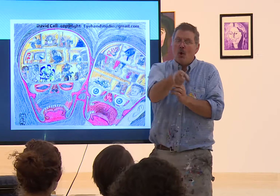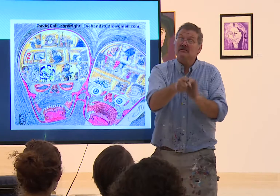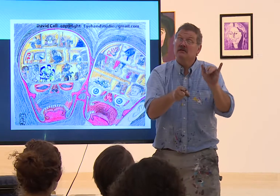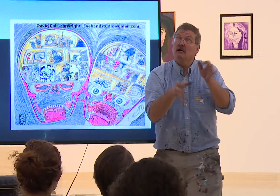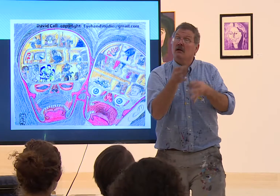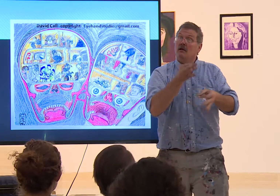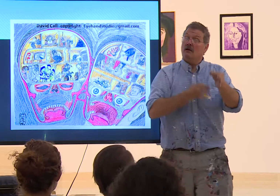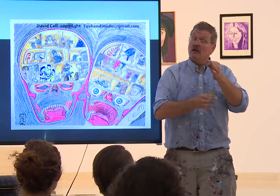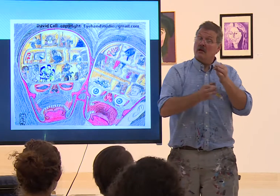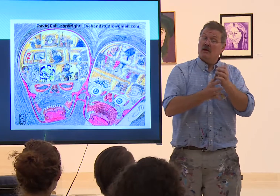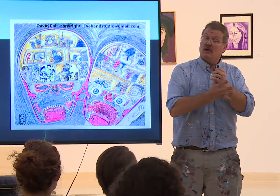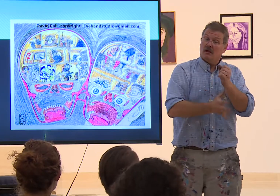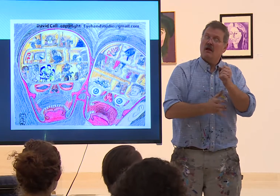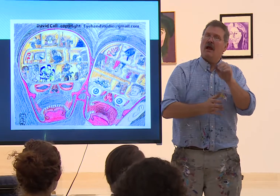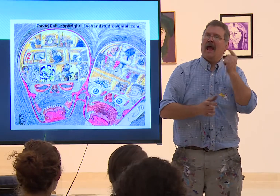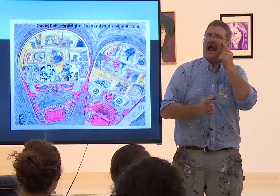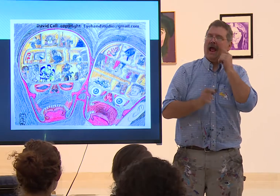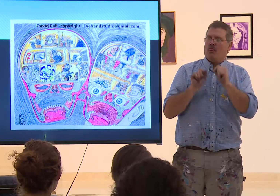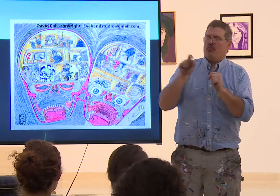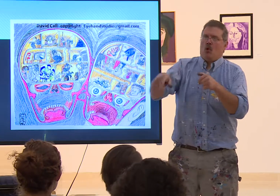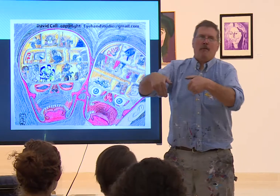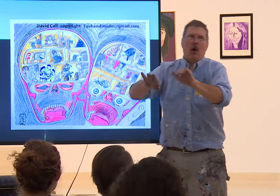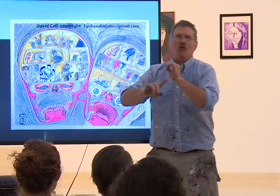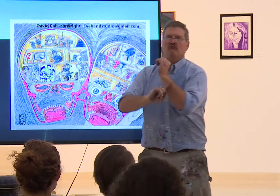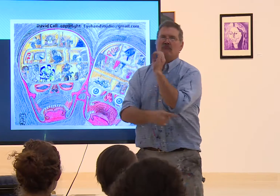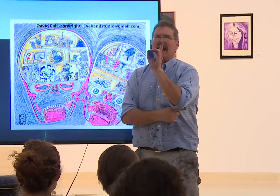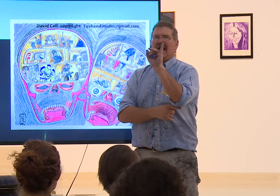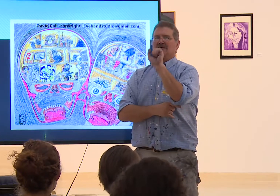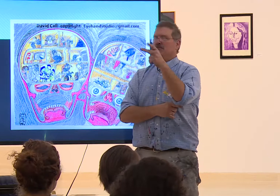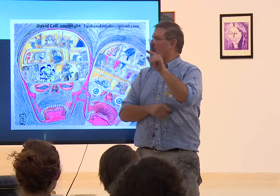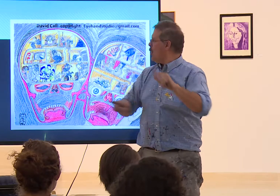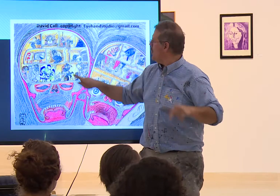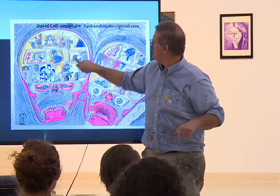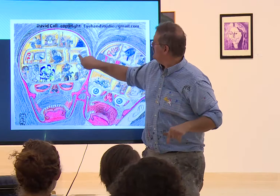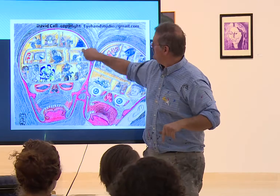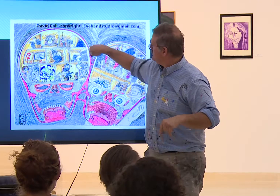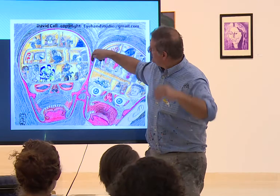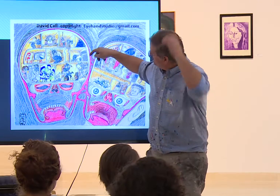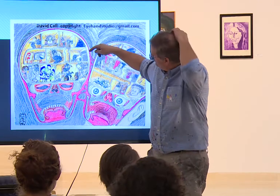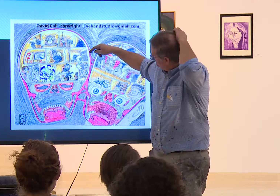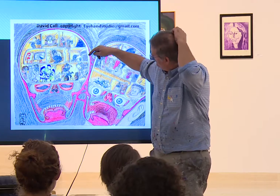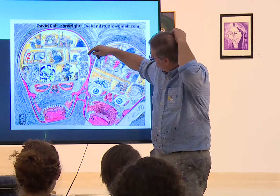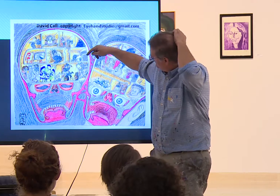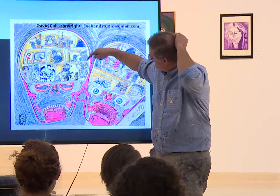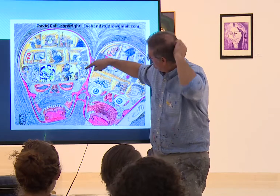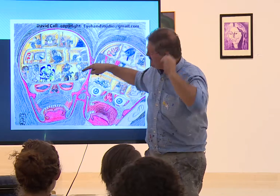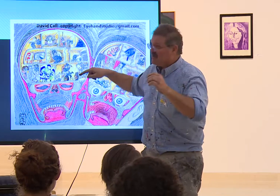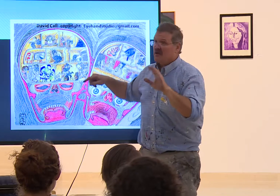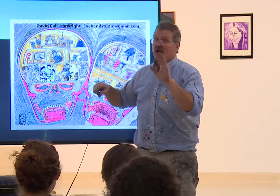It's the idea of feeling like a dummy, feeling like there are certain things that are not to